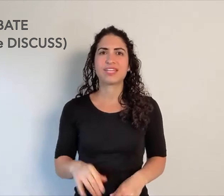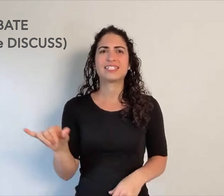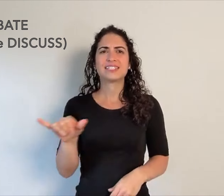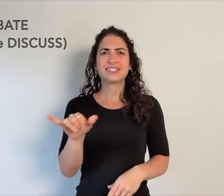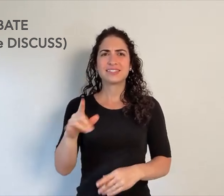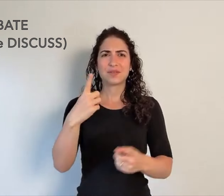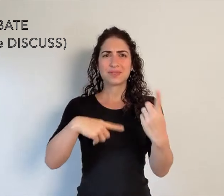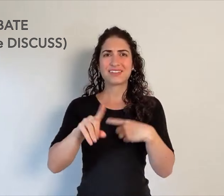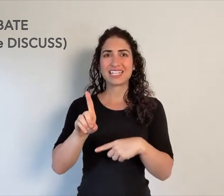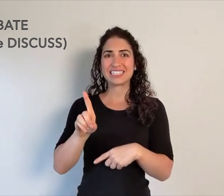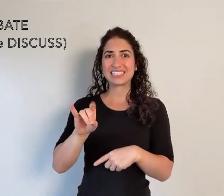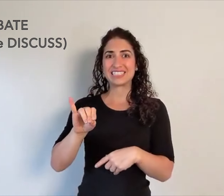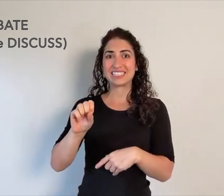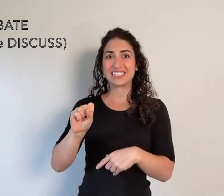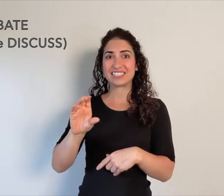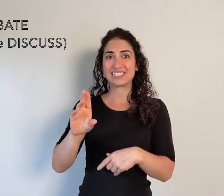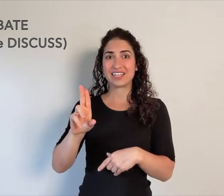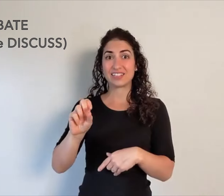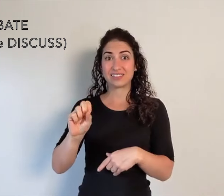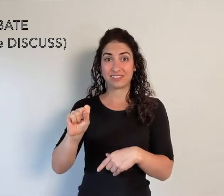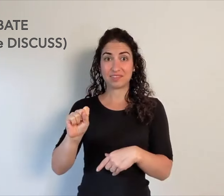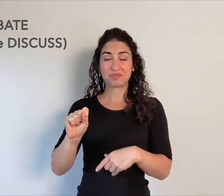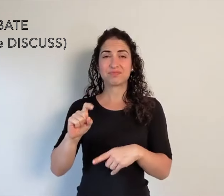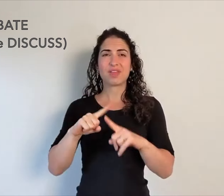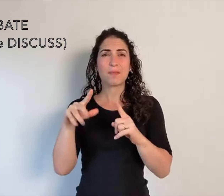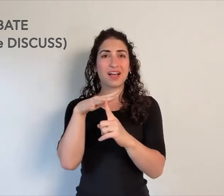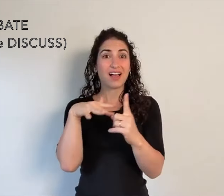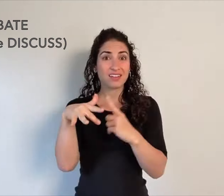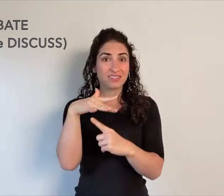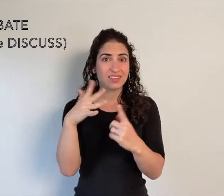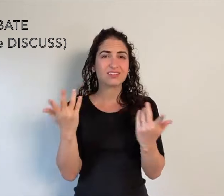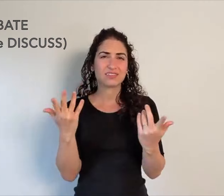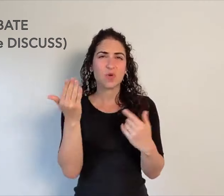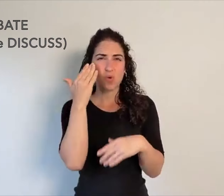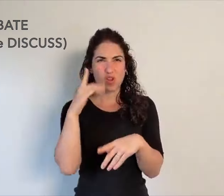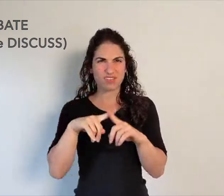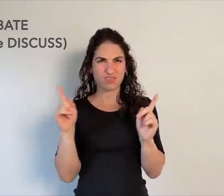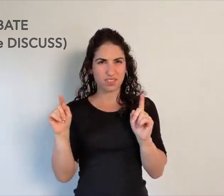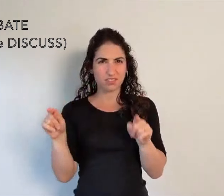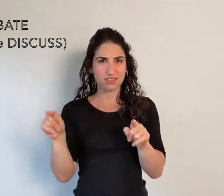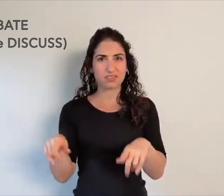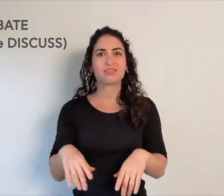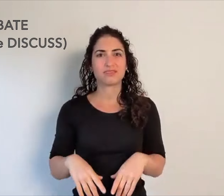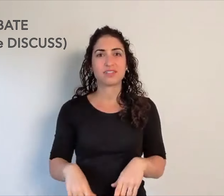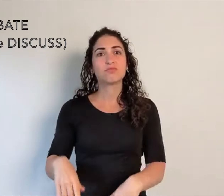It's same sign as DISCUSS, but context you'll know the difference.